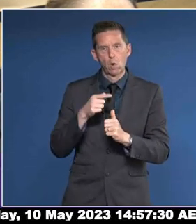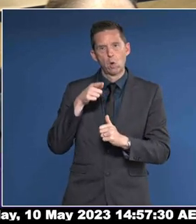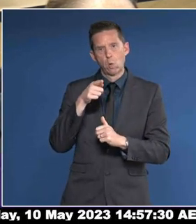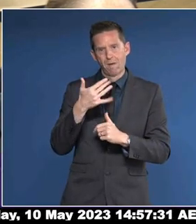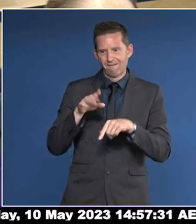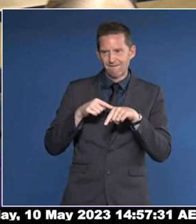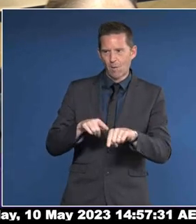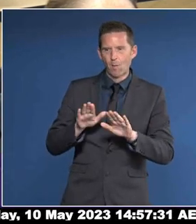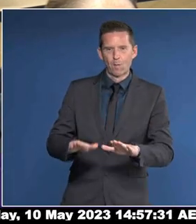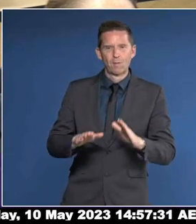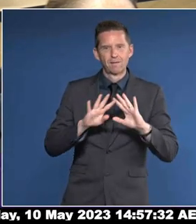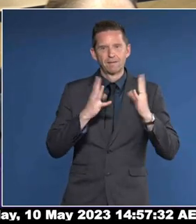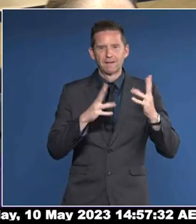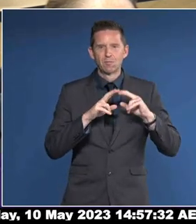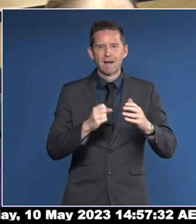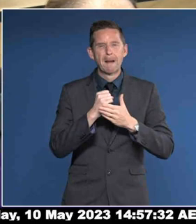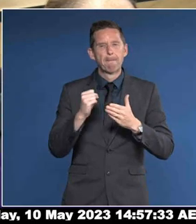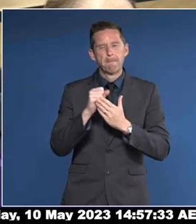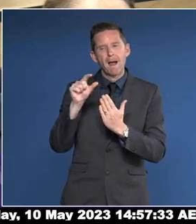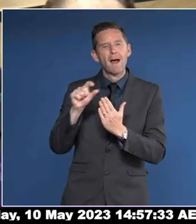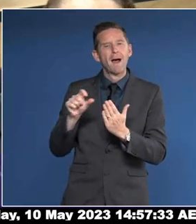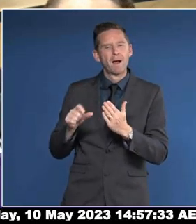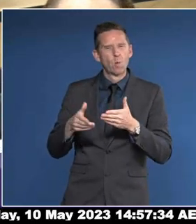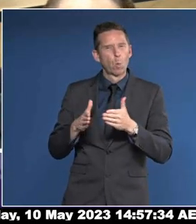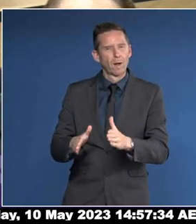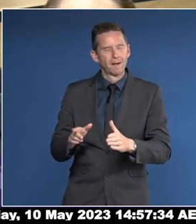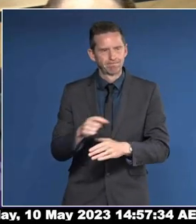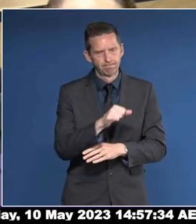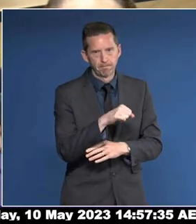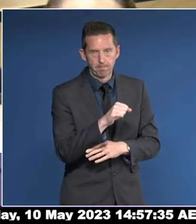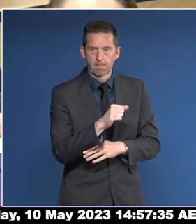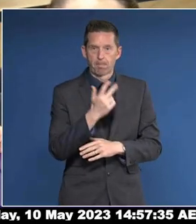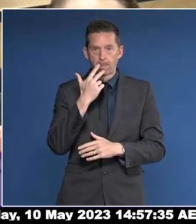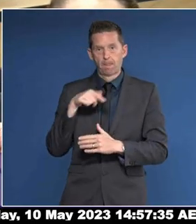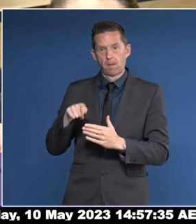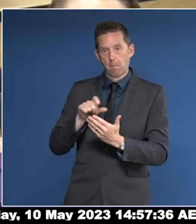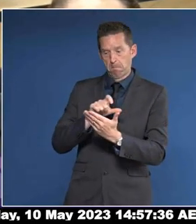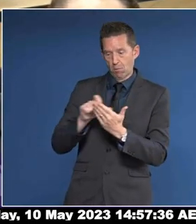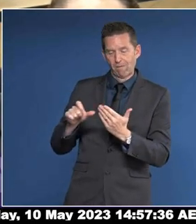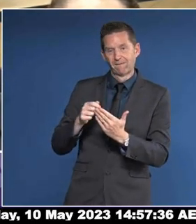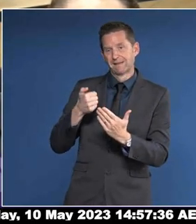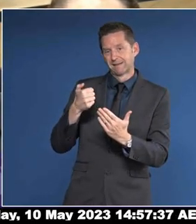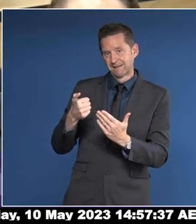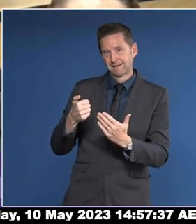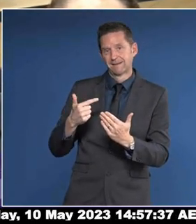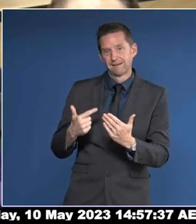Yes. MS MAHONY: So, for example, if I take you to paragraph 6 and 7, you will